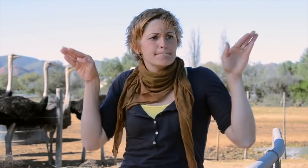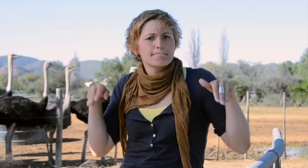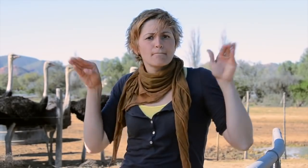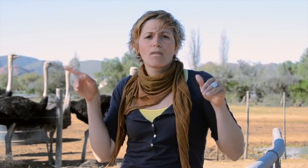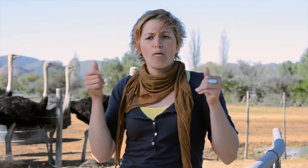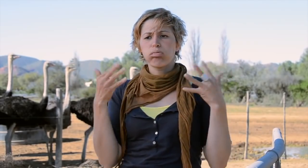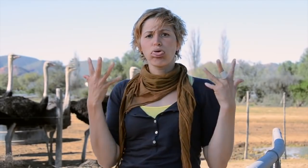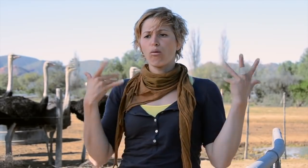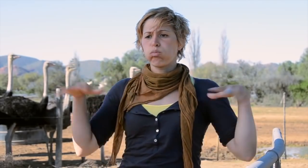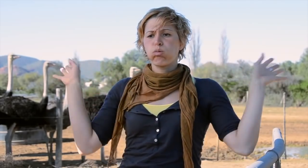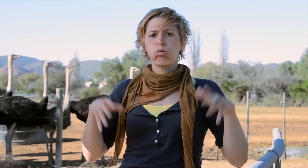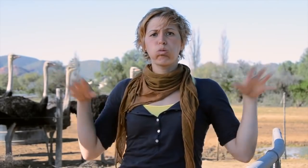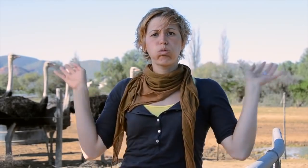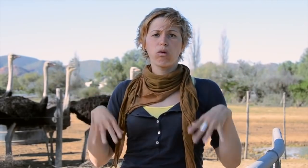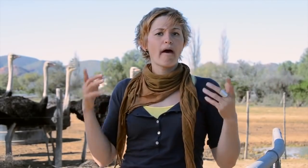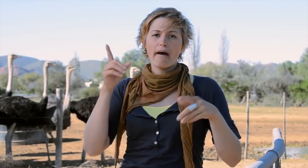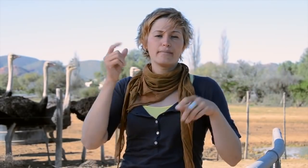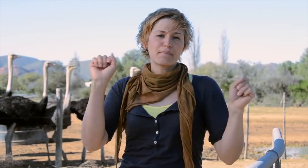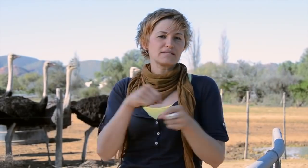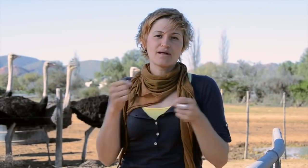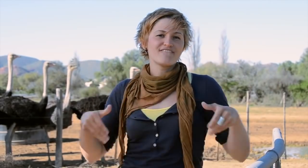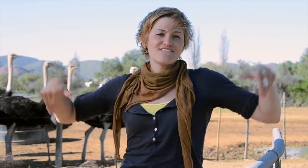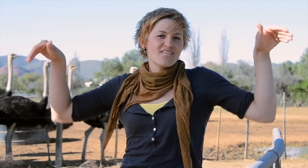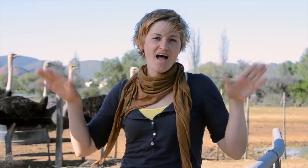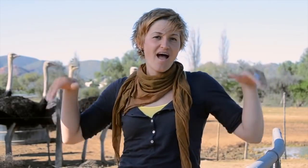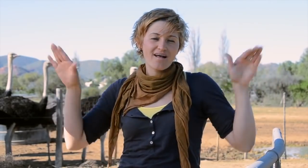other birds’ feathers are tight and firm.